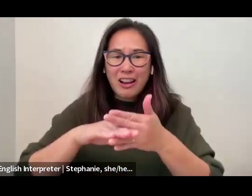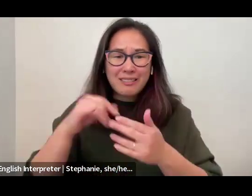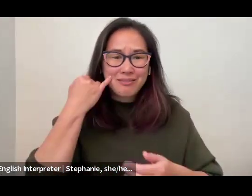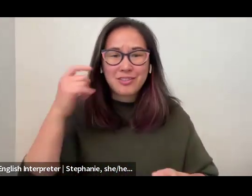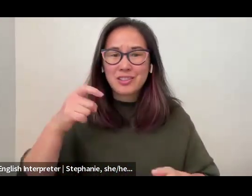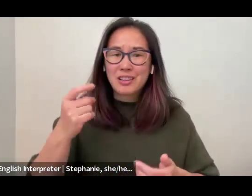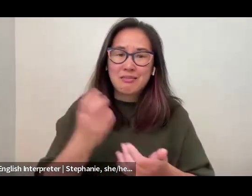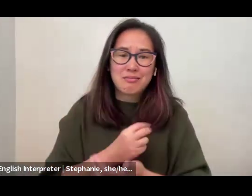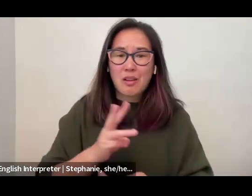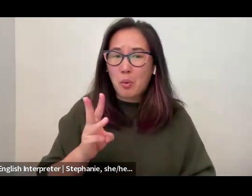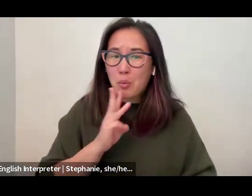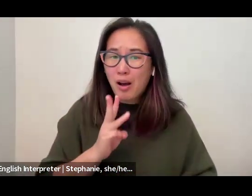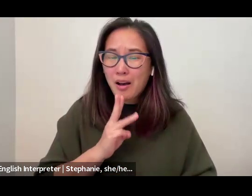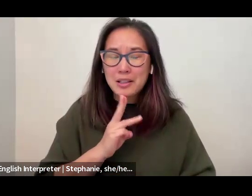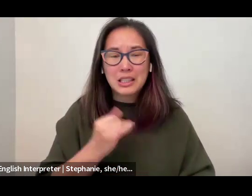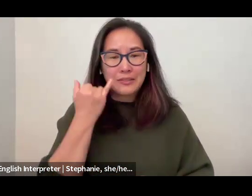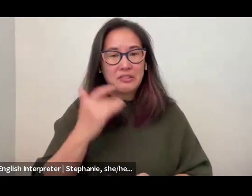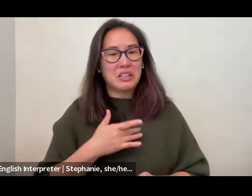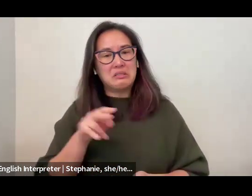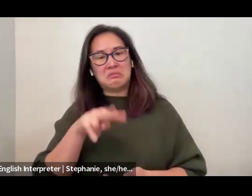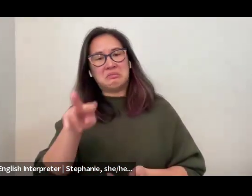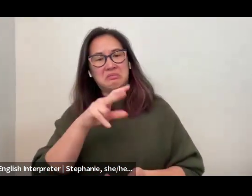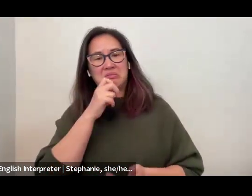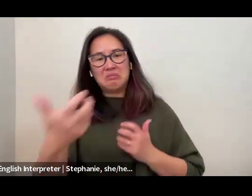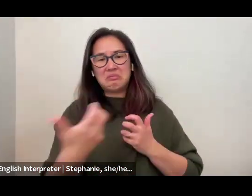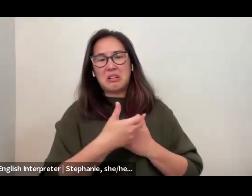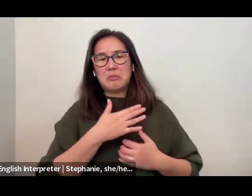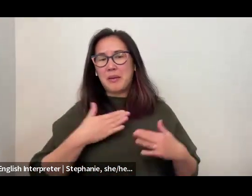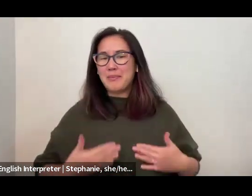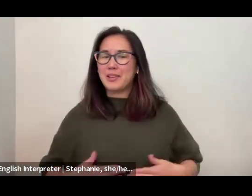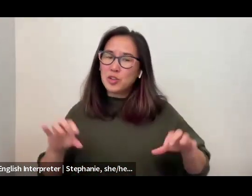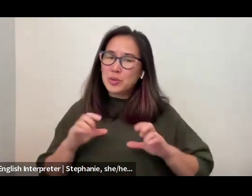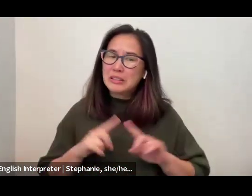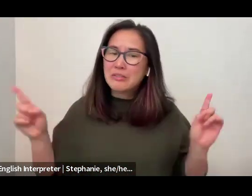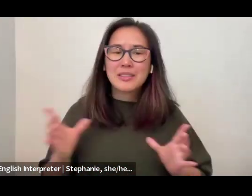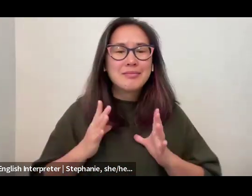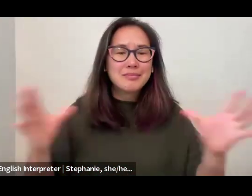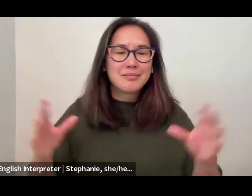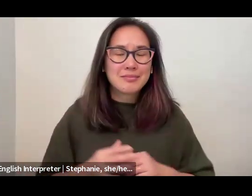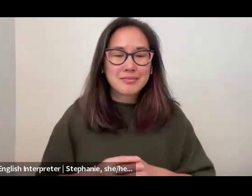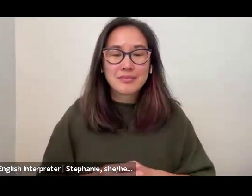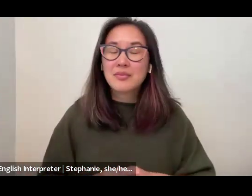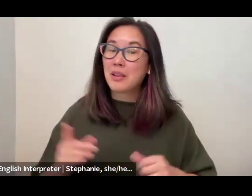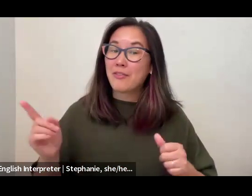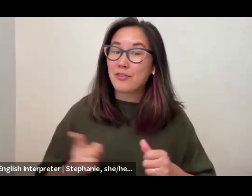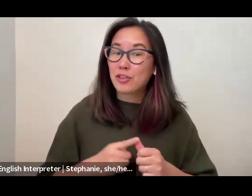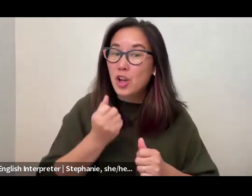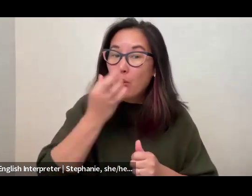Do things differently however you want. But we're going to go through together a warm up, some working sets.